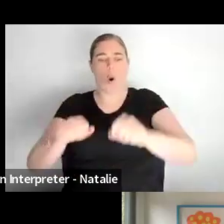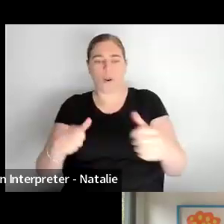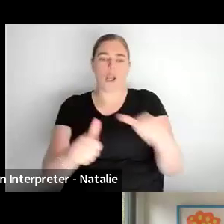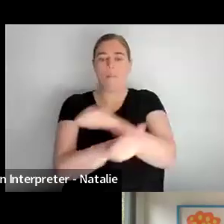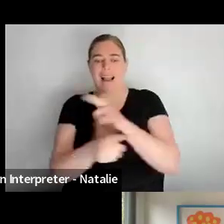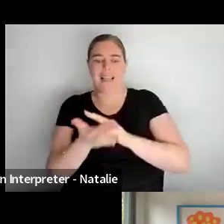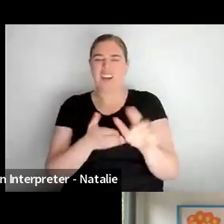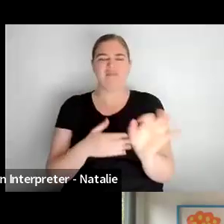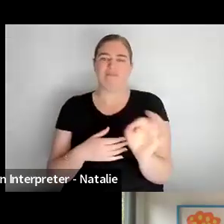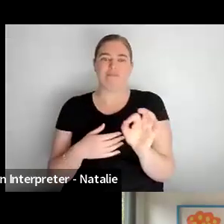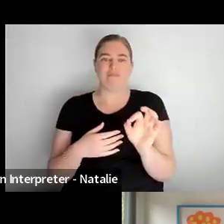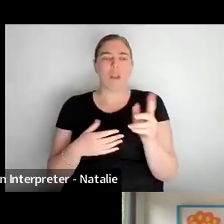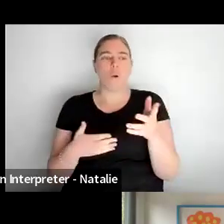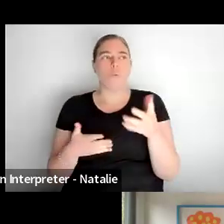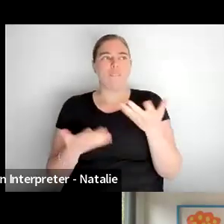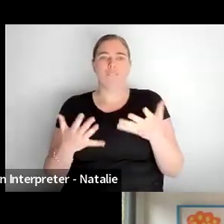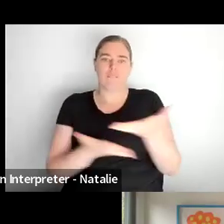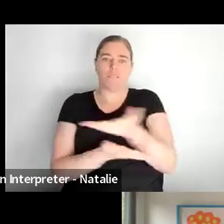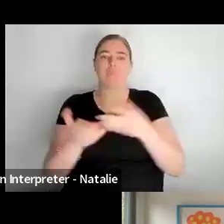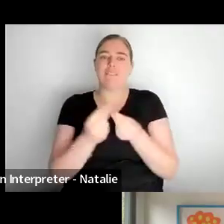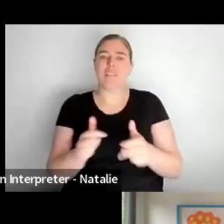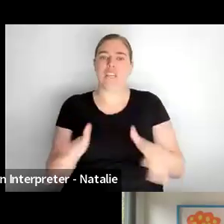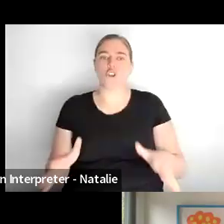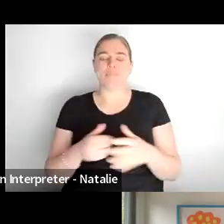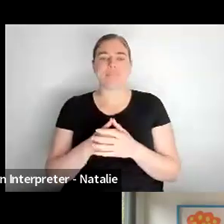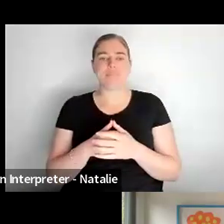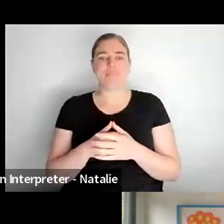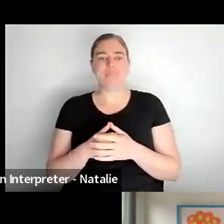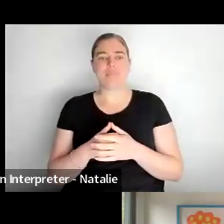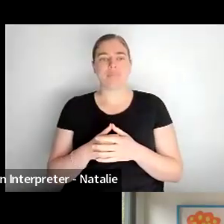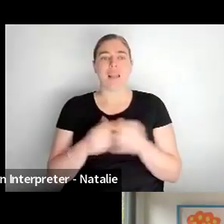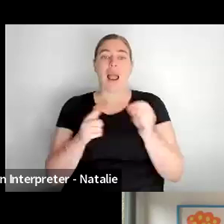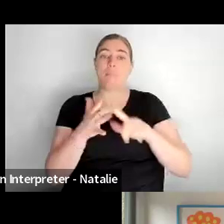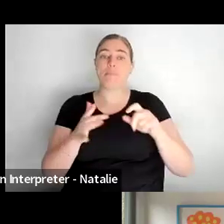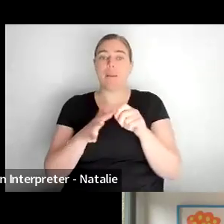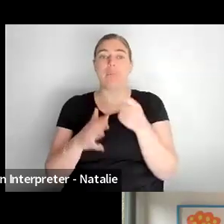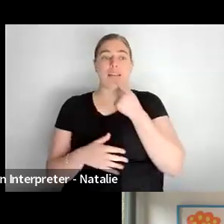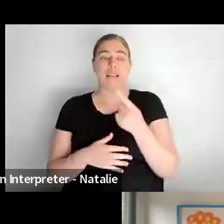In most peer assessment meeting, we do not force you to make a decision in the meeting.